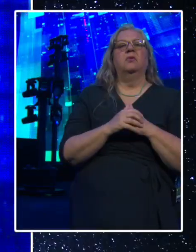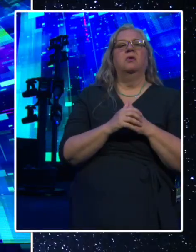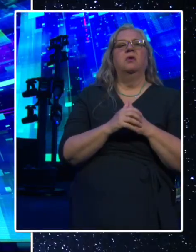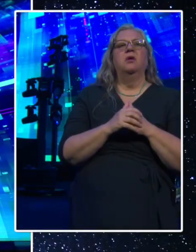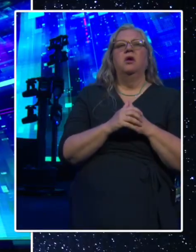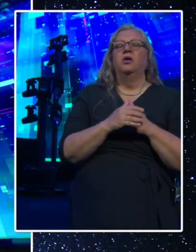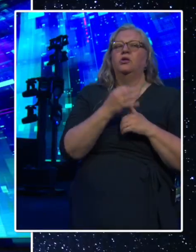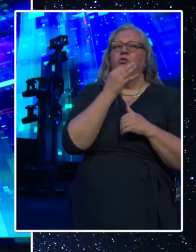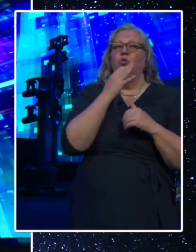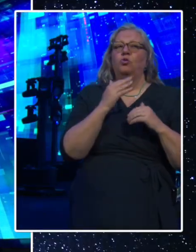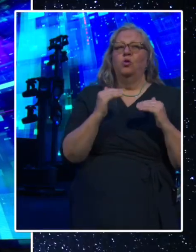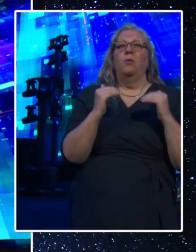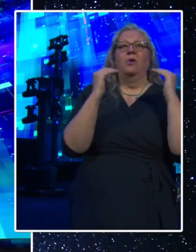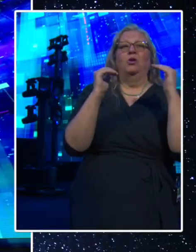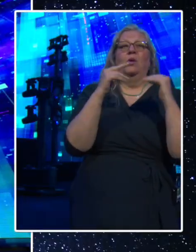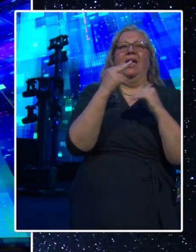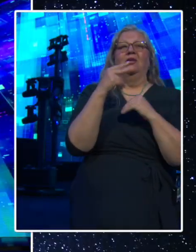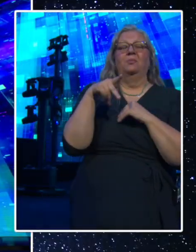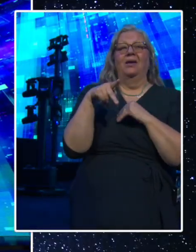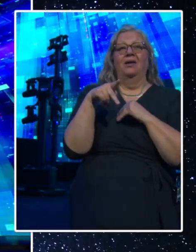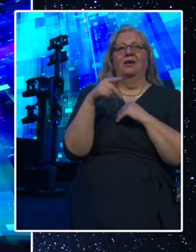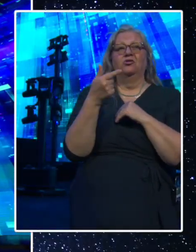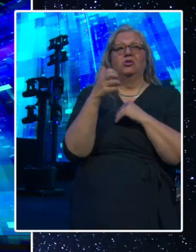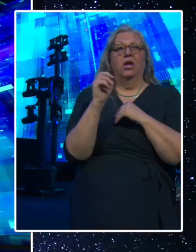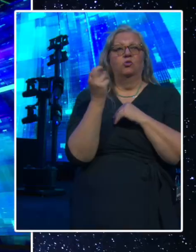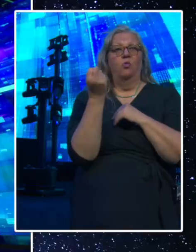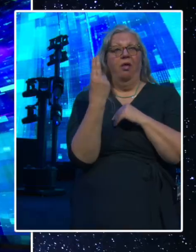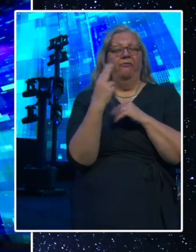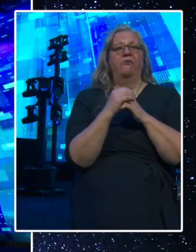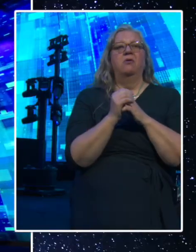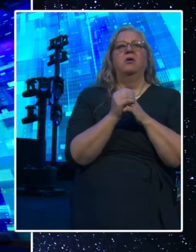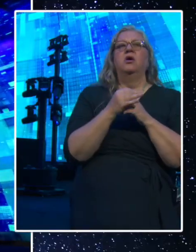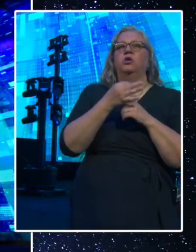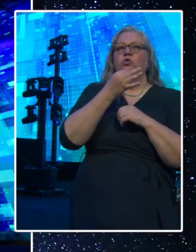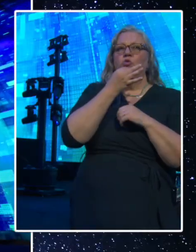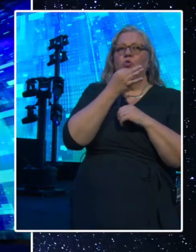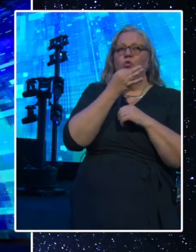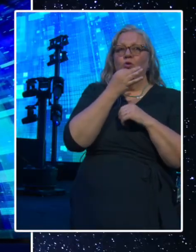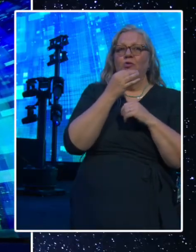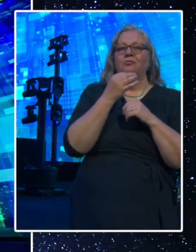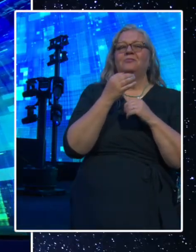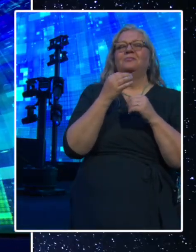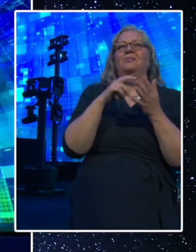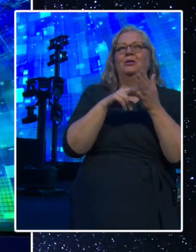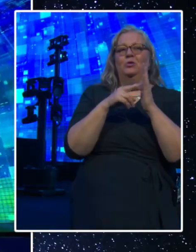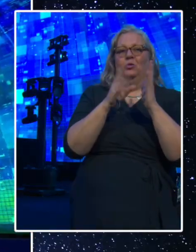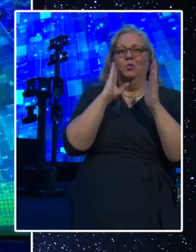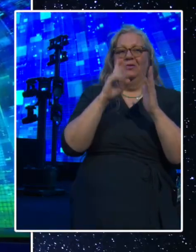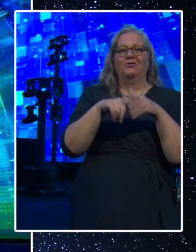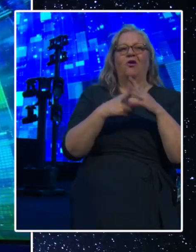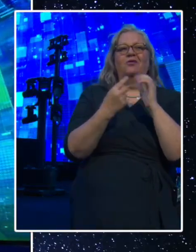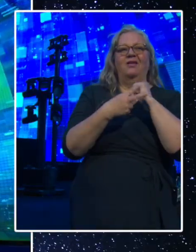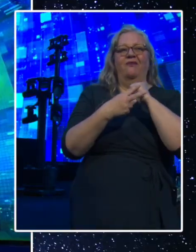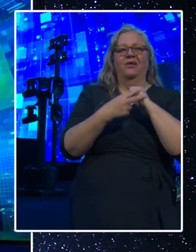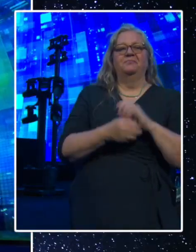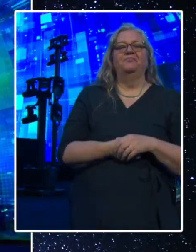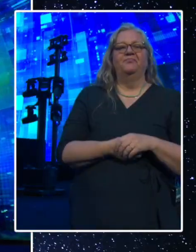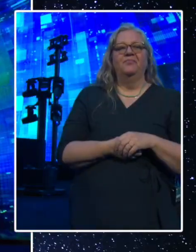The sooner you upgrade to HPE ProLiant Gen12, the sooner you can start savings.